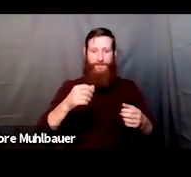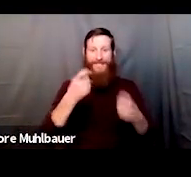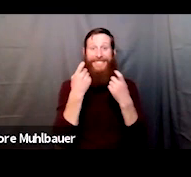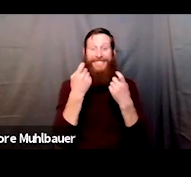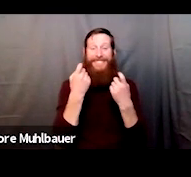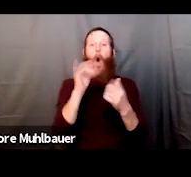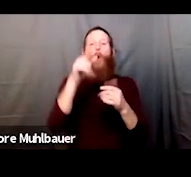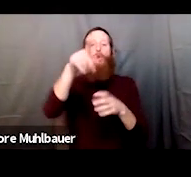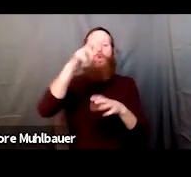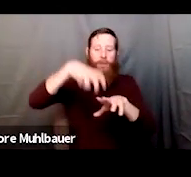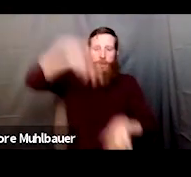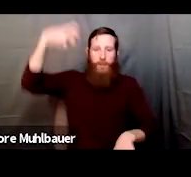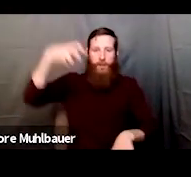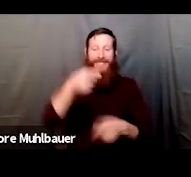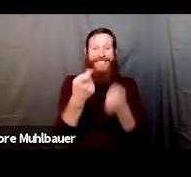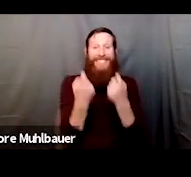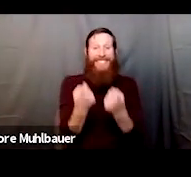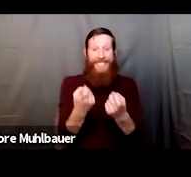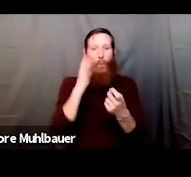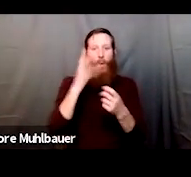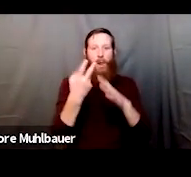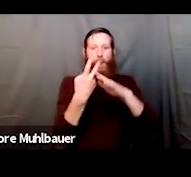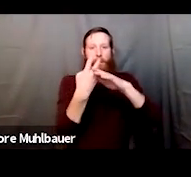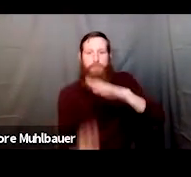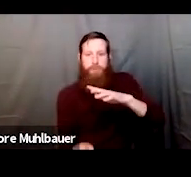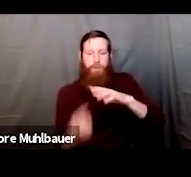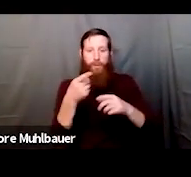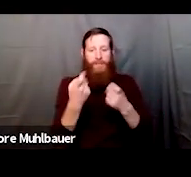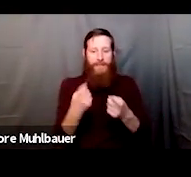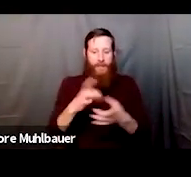Snowboarders obviously don't have that easy ability to loosen their equipment as their bindings are not releasable.